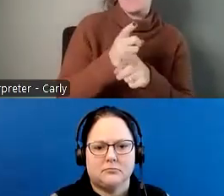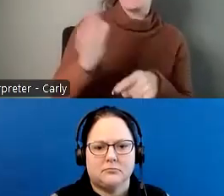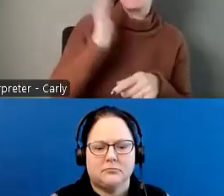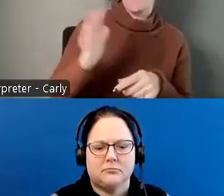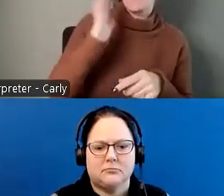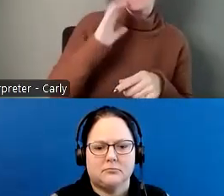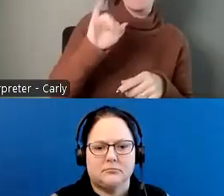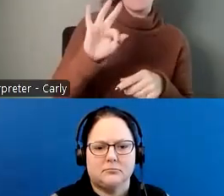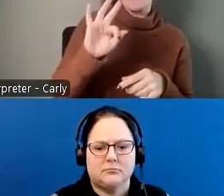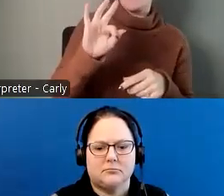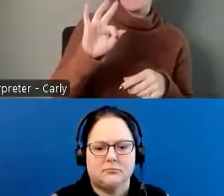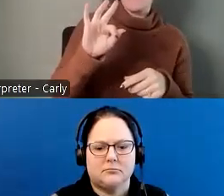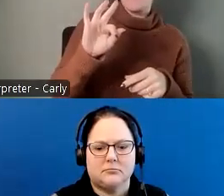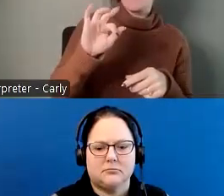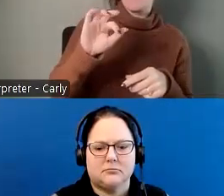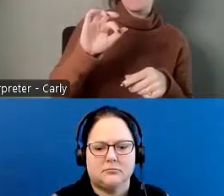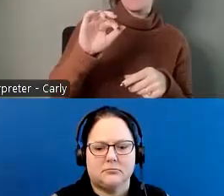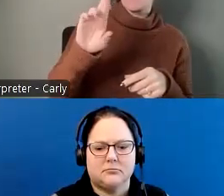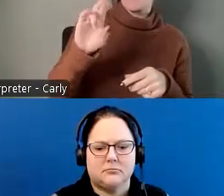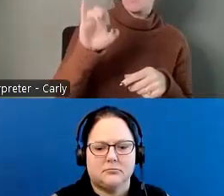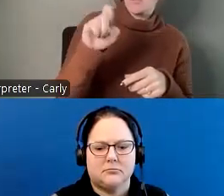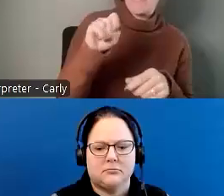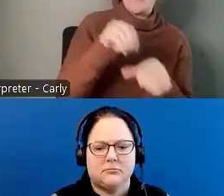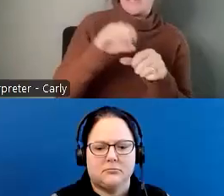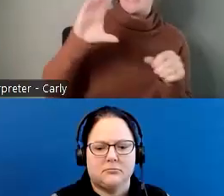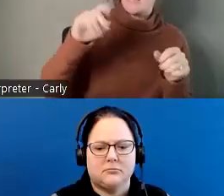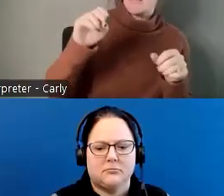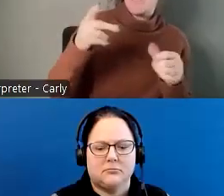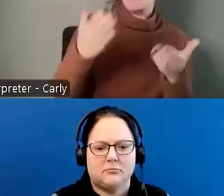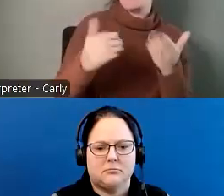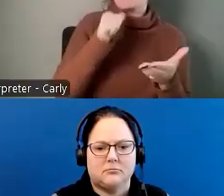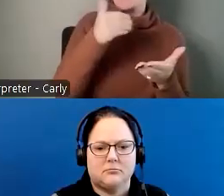a restraint in CPEP, maybe that's something that excludes them from the program. And now we're more